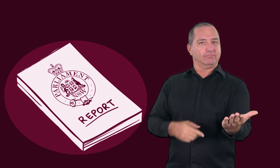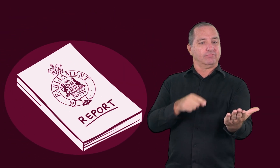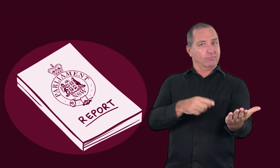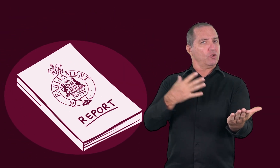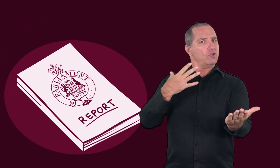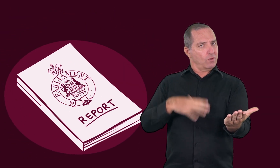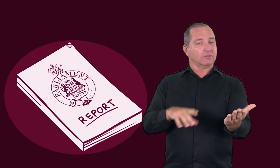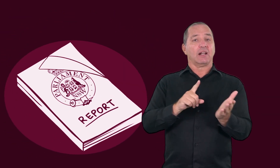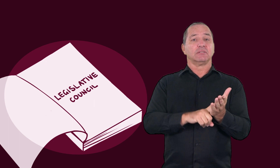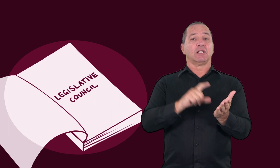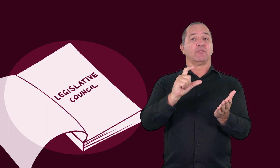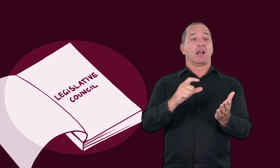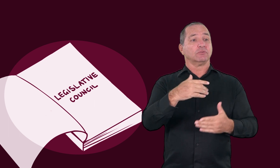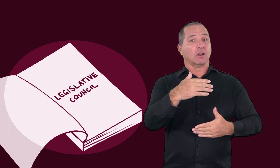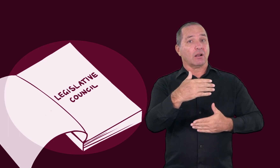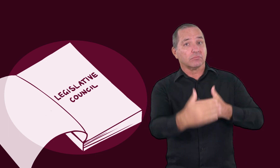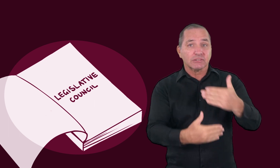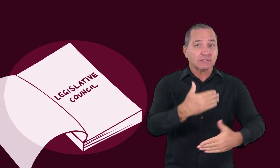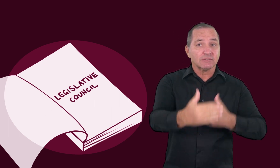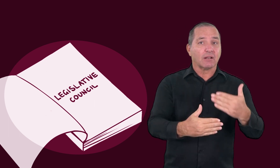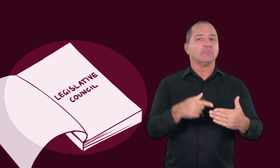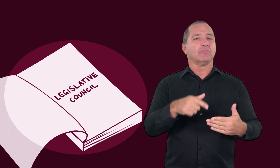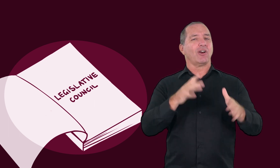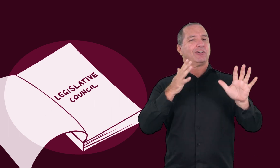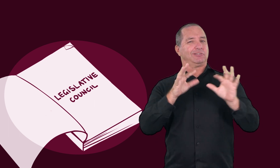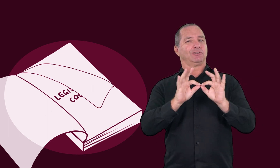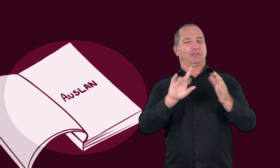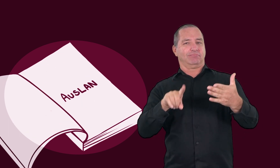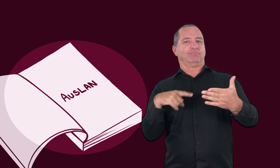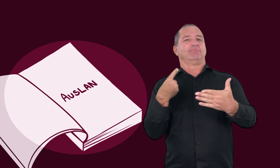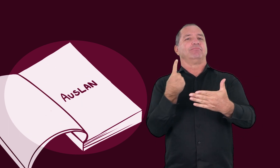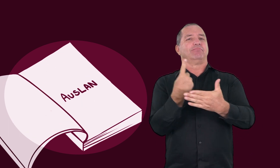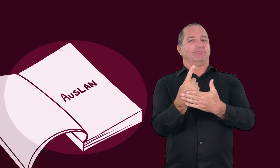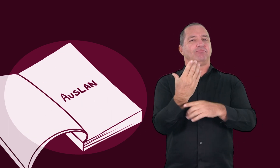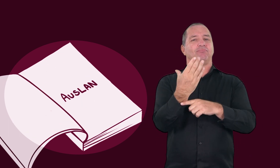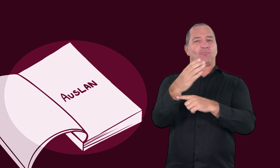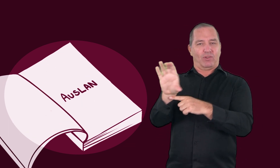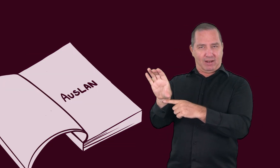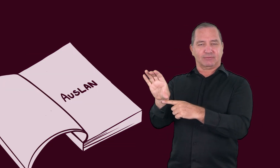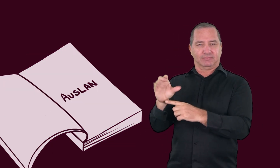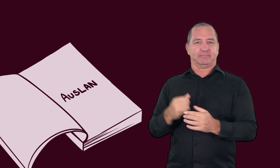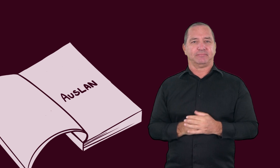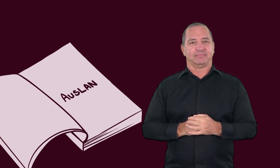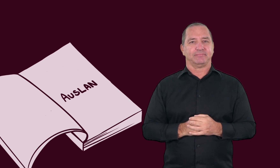into the incorporation of Auslan into the broadcasting of Legislative Council Proceedings.